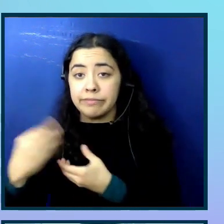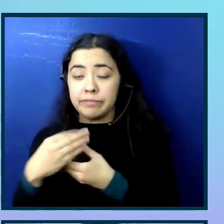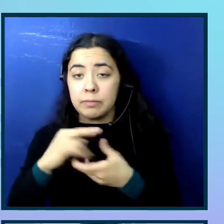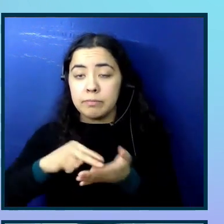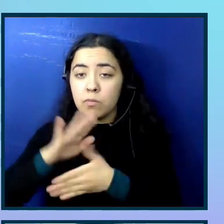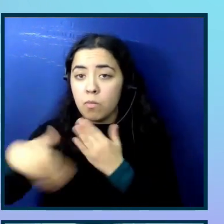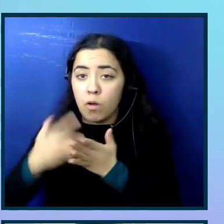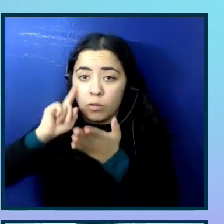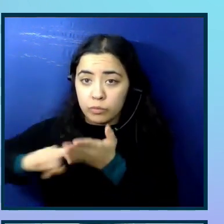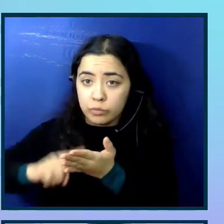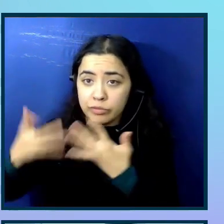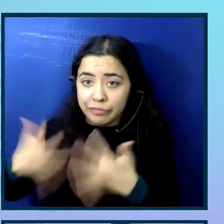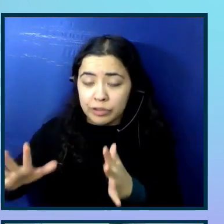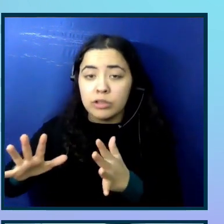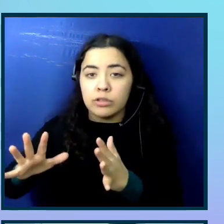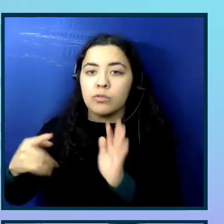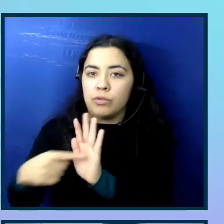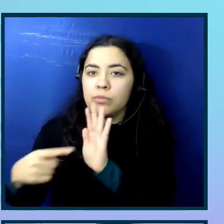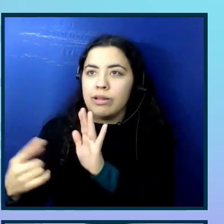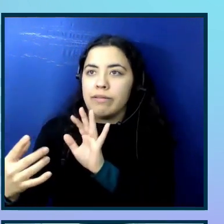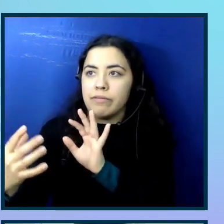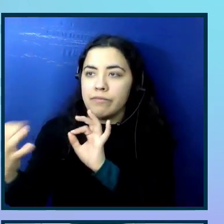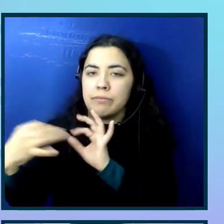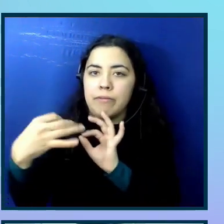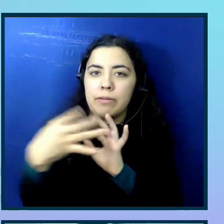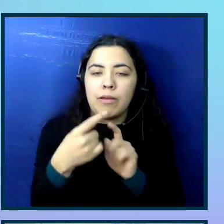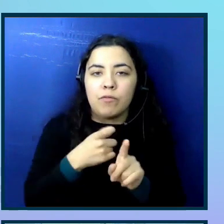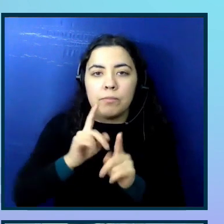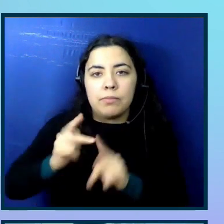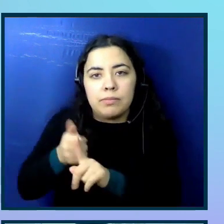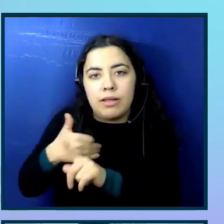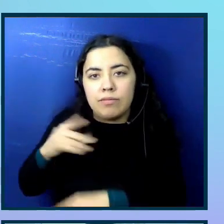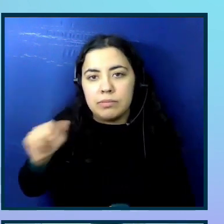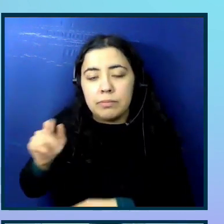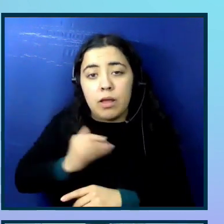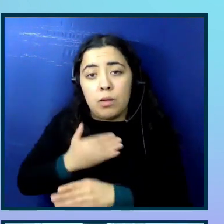gets representative feedback from people with disabilities. So our business, as usual process,